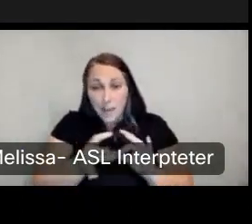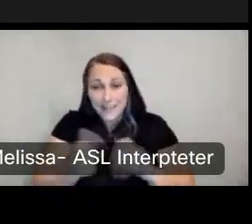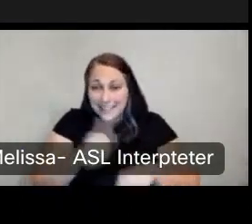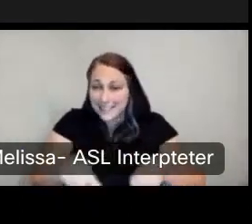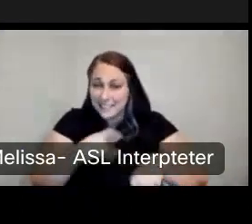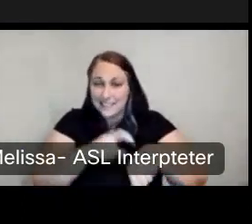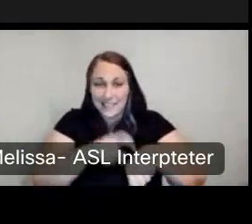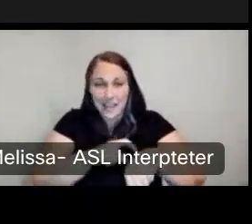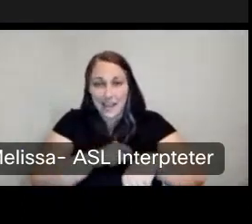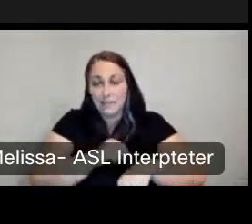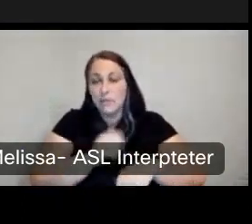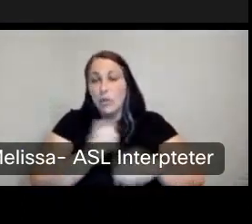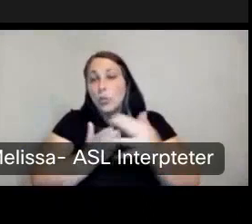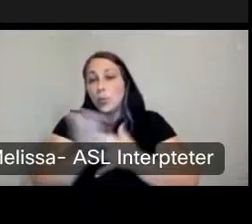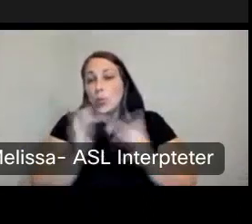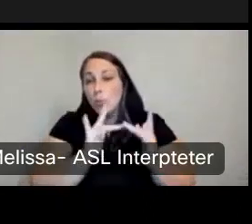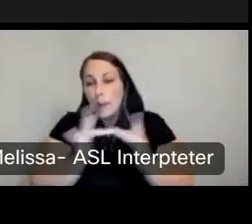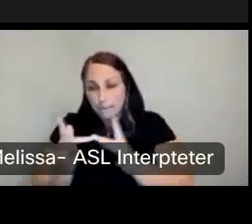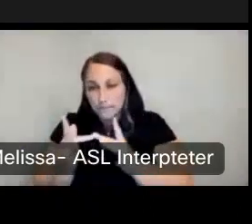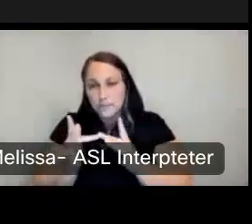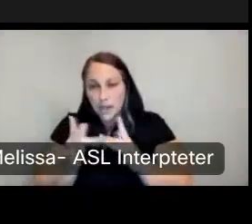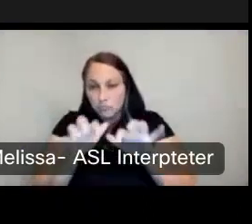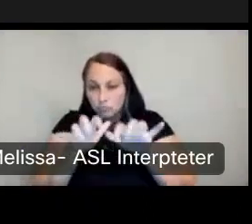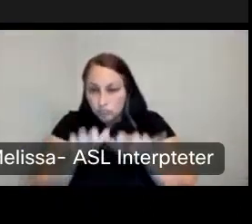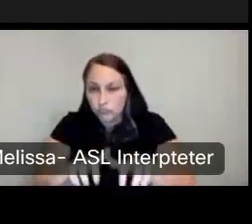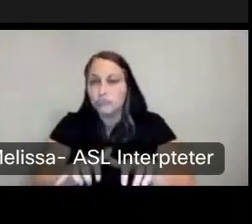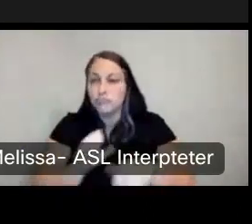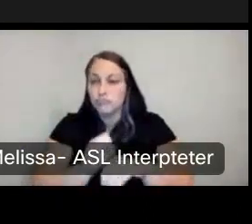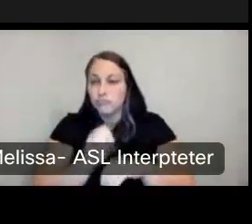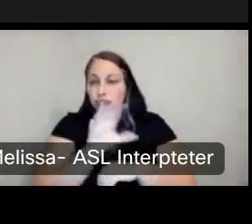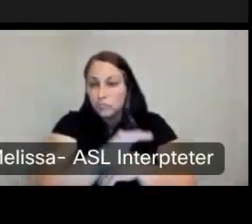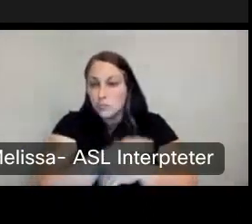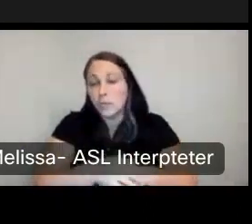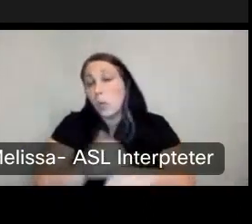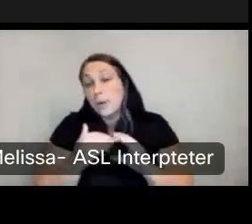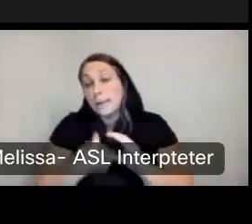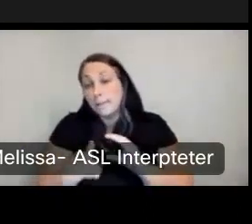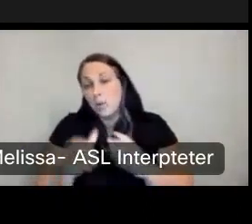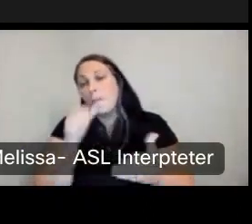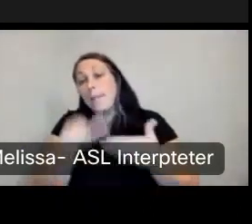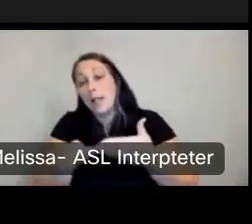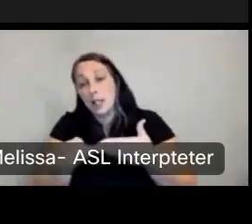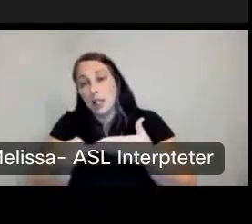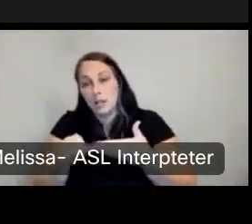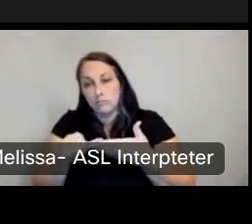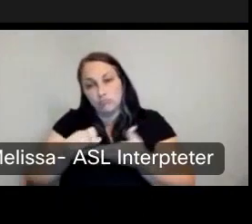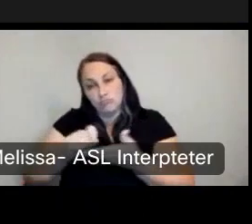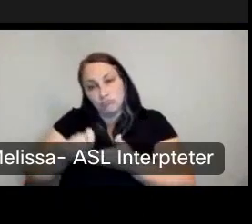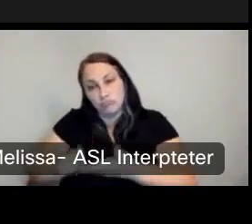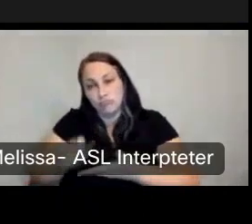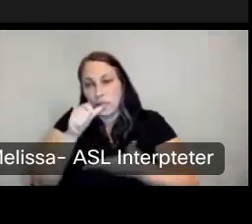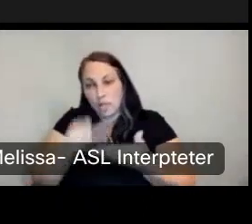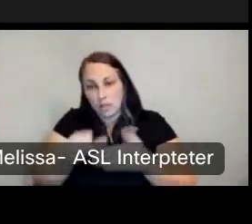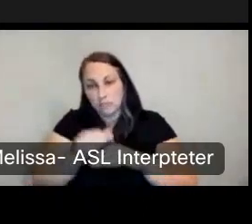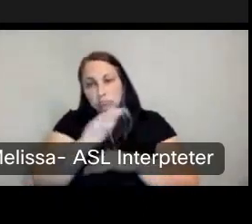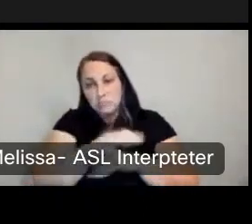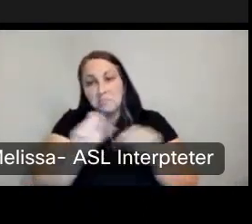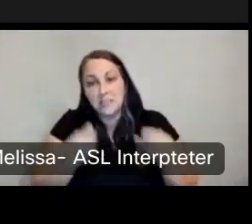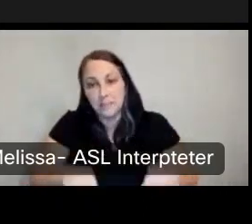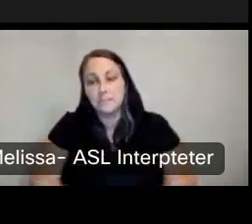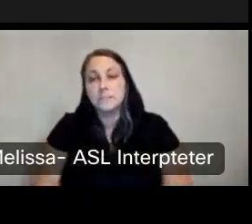through our website um in writing or via email the or VIA mail um our hope is that we will